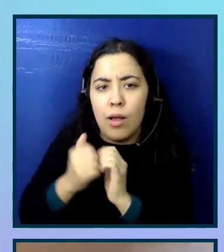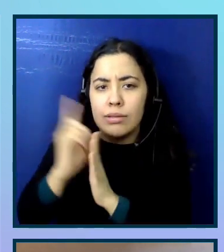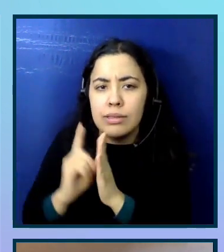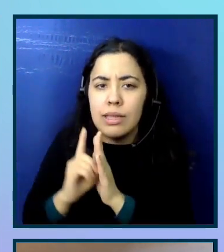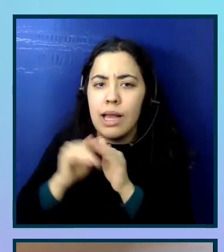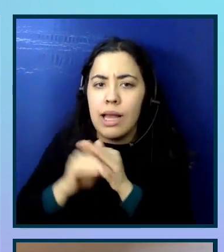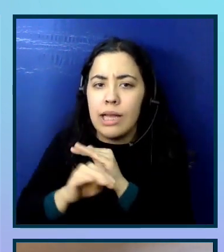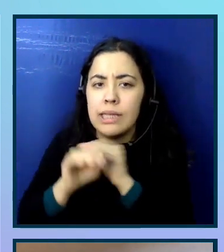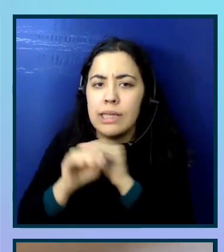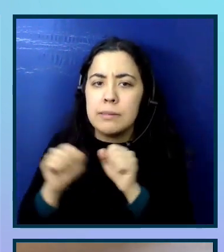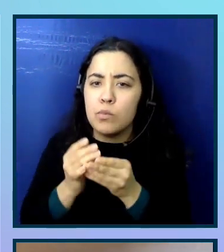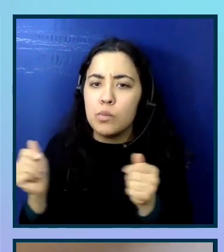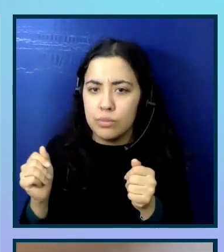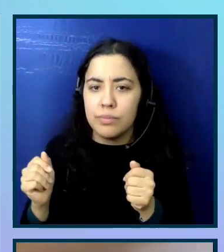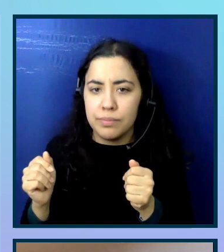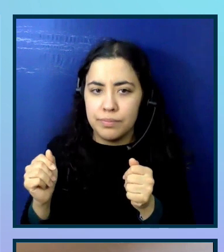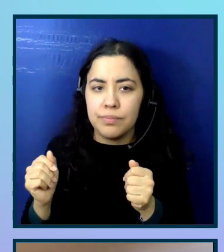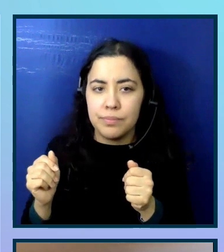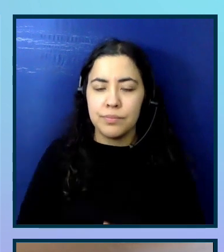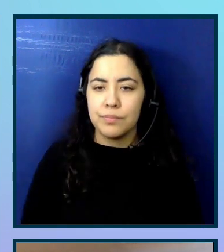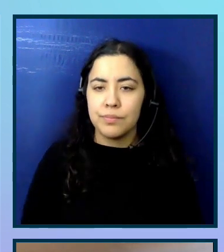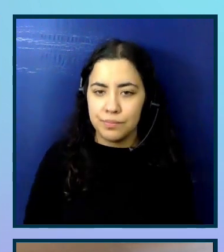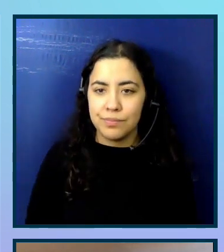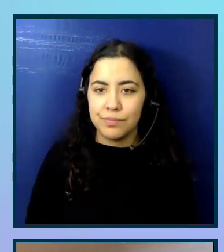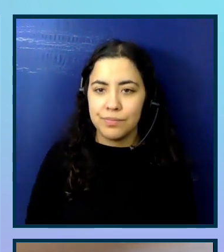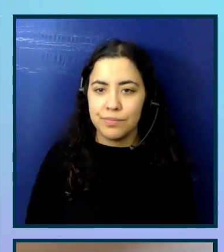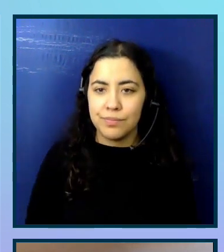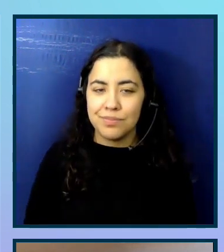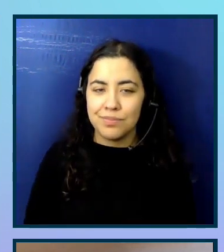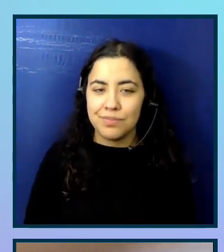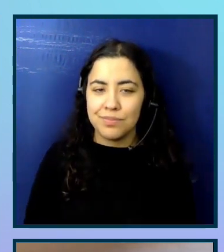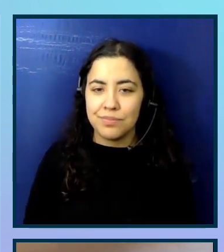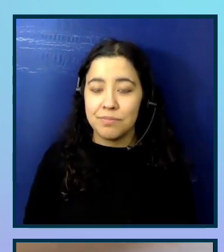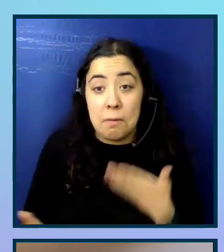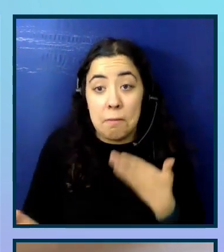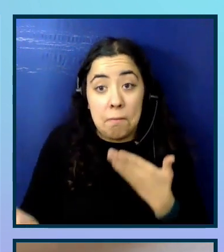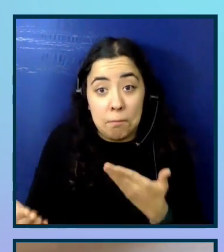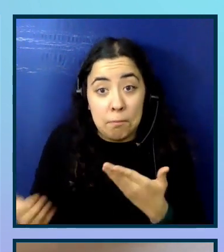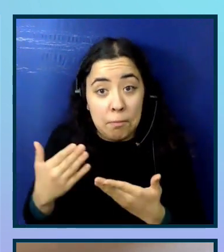how to design accessible solutions. Maybe you can use it, too.